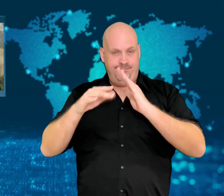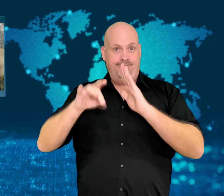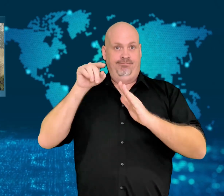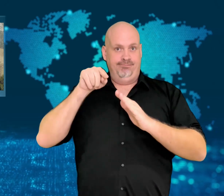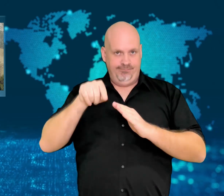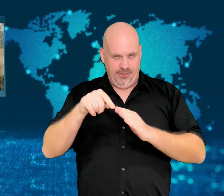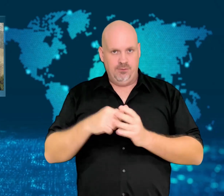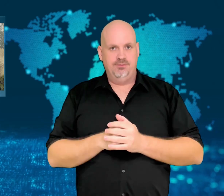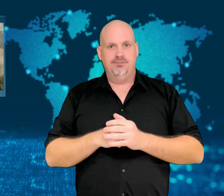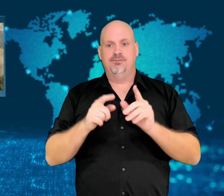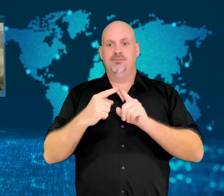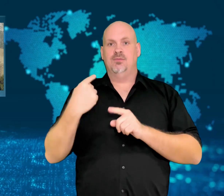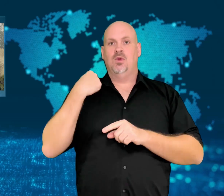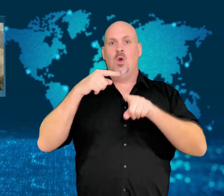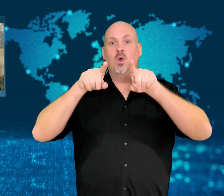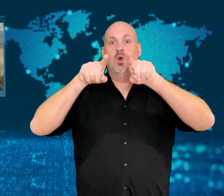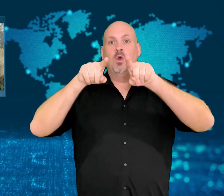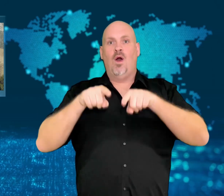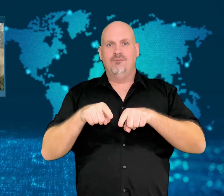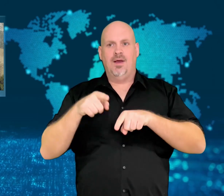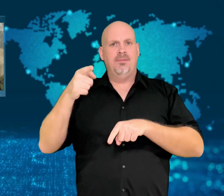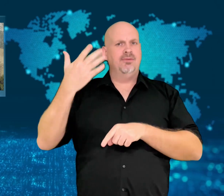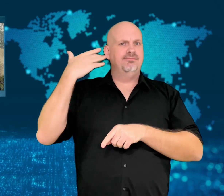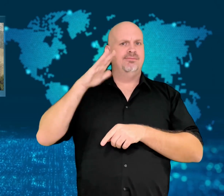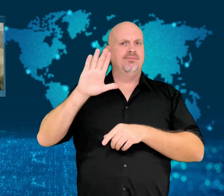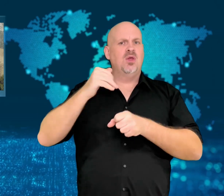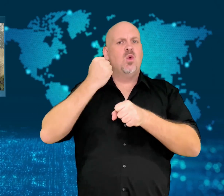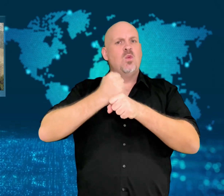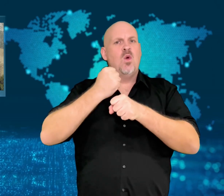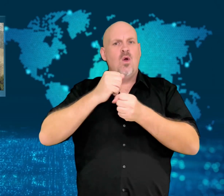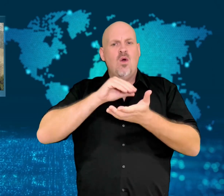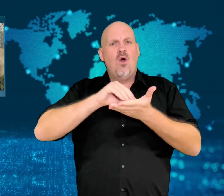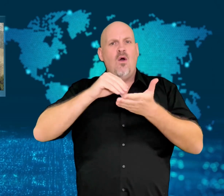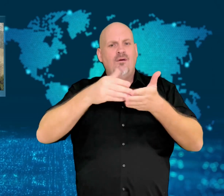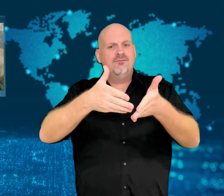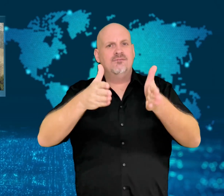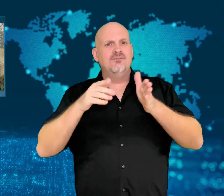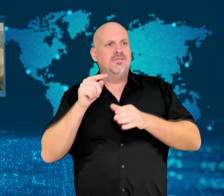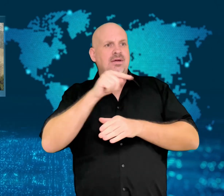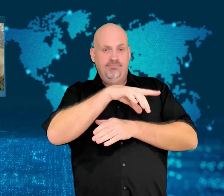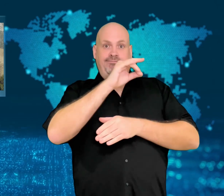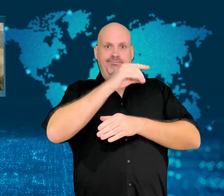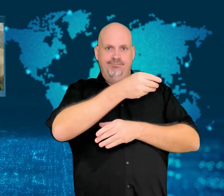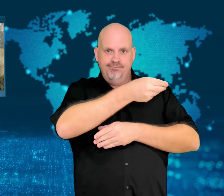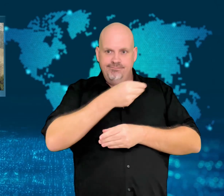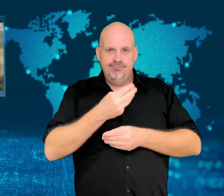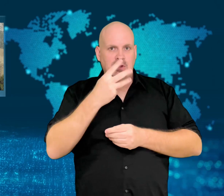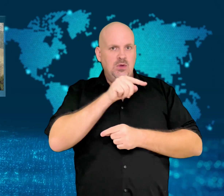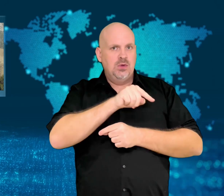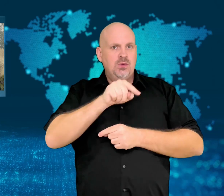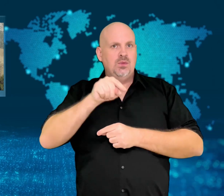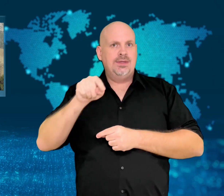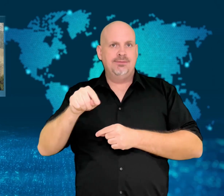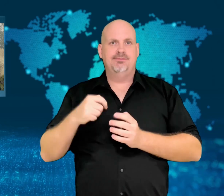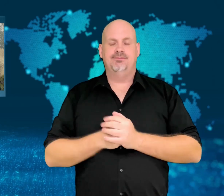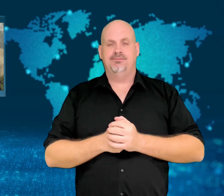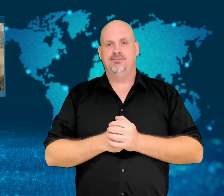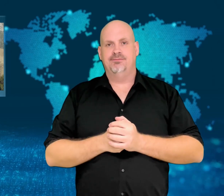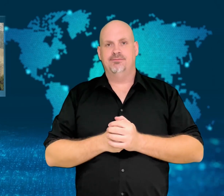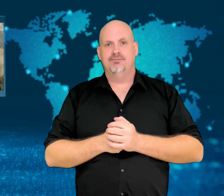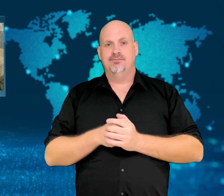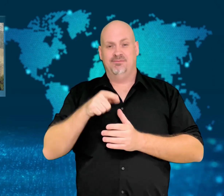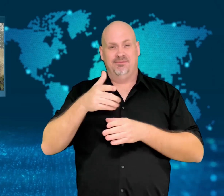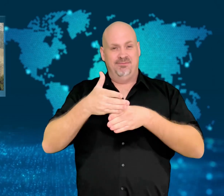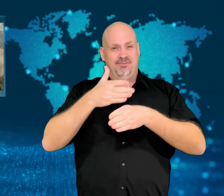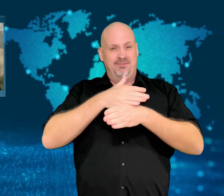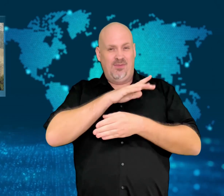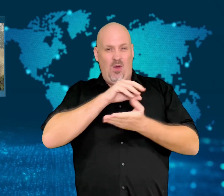in his garage in December, and at his former offices in November.